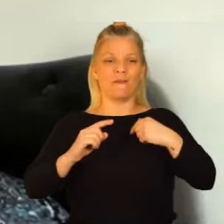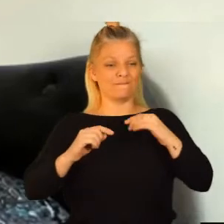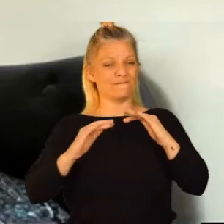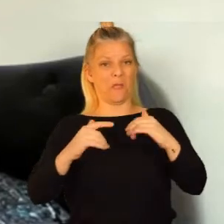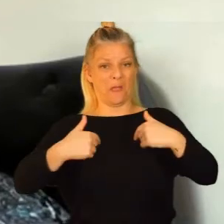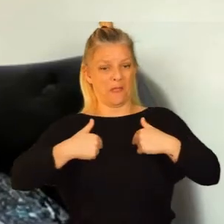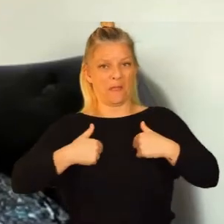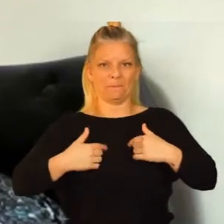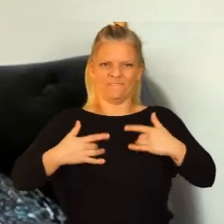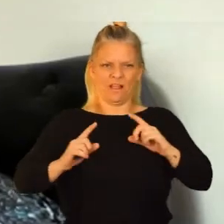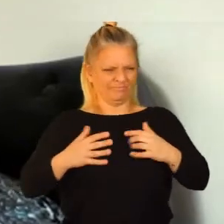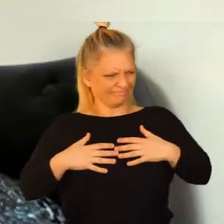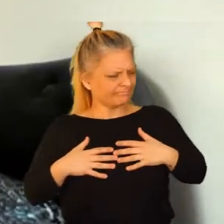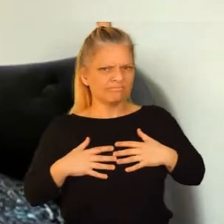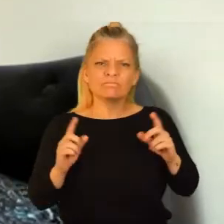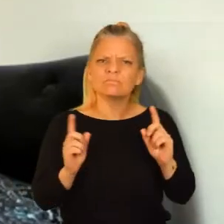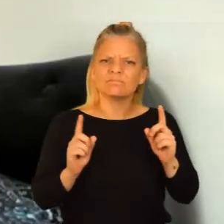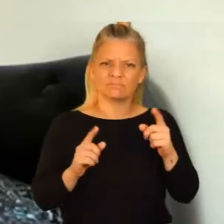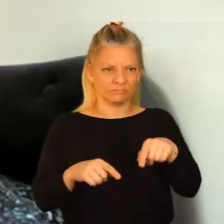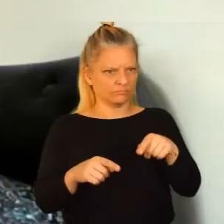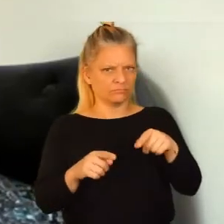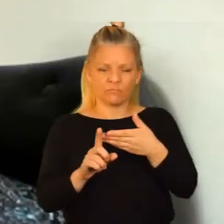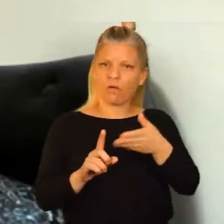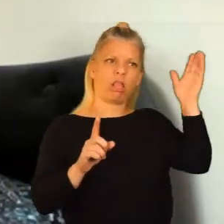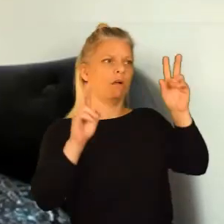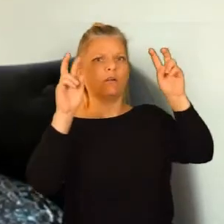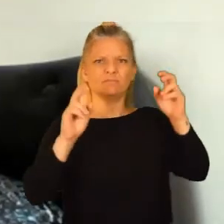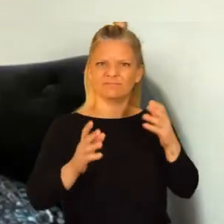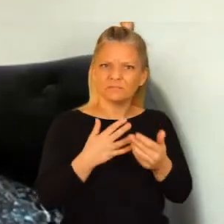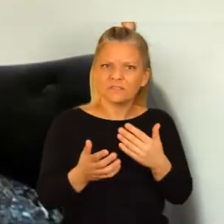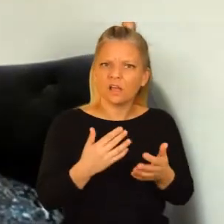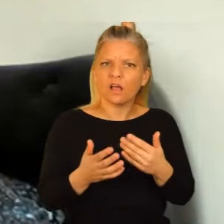training in peer support groups people go 'what if people go off topic?' and don't talk about